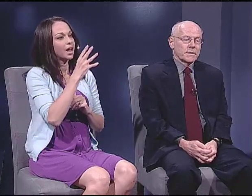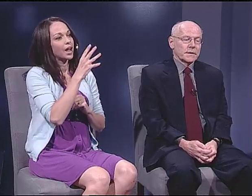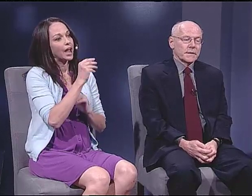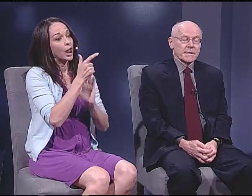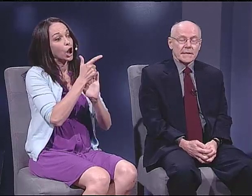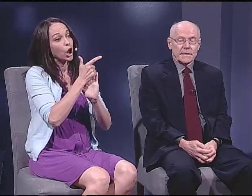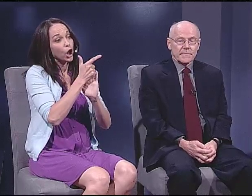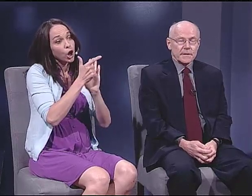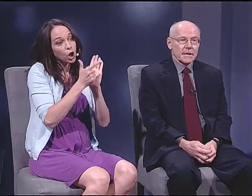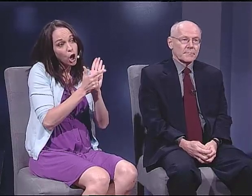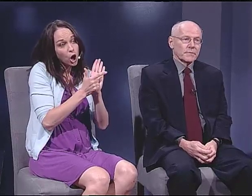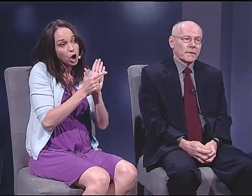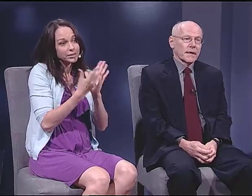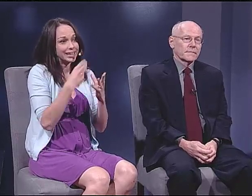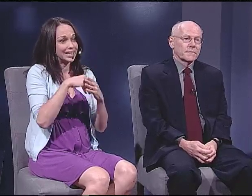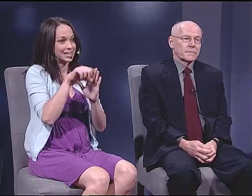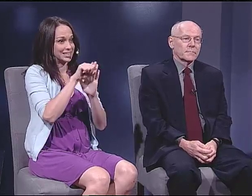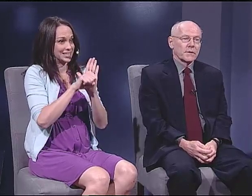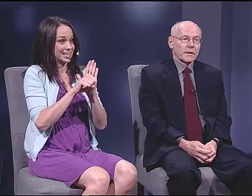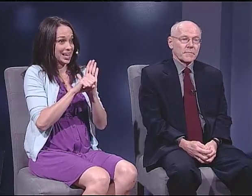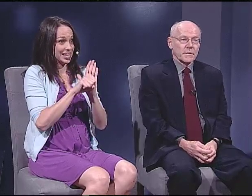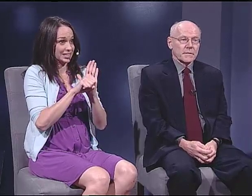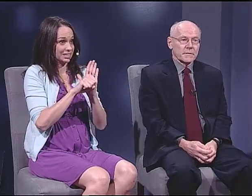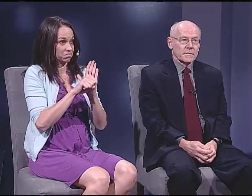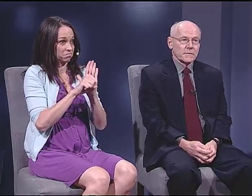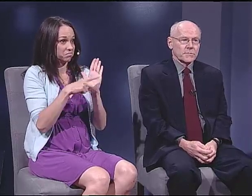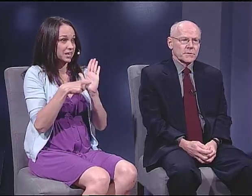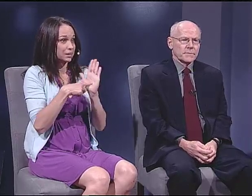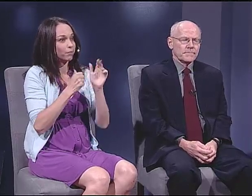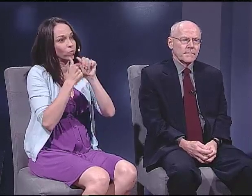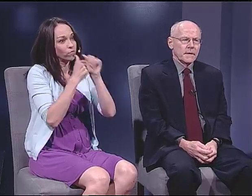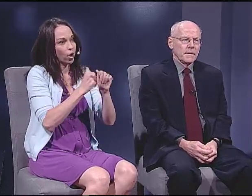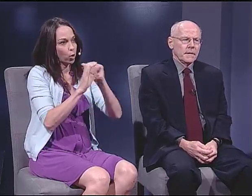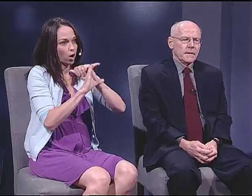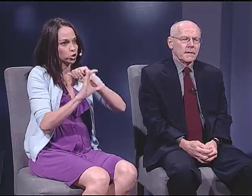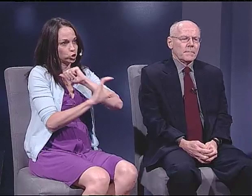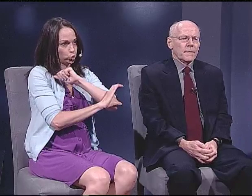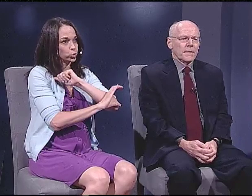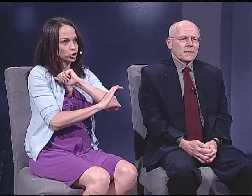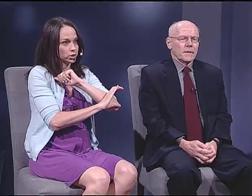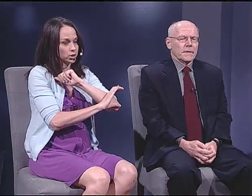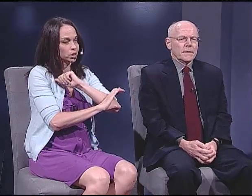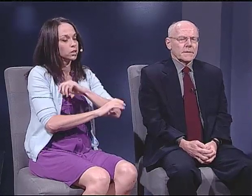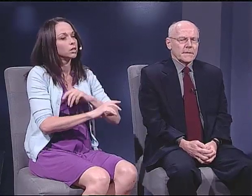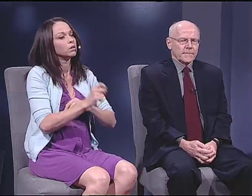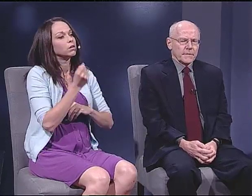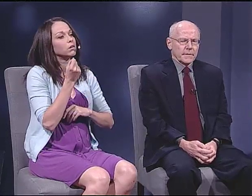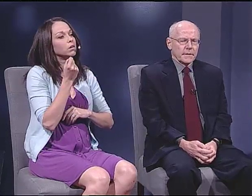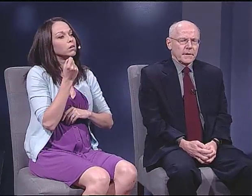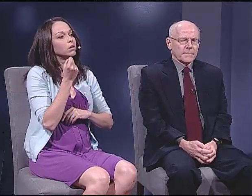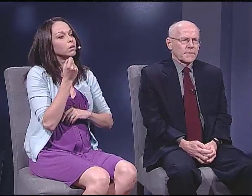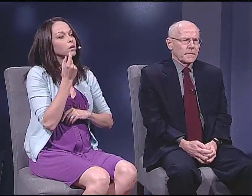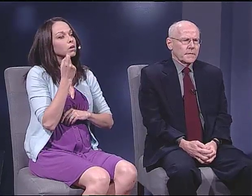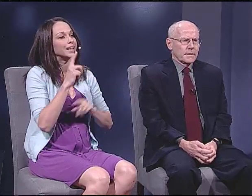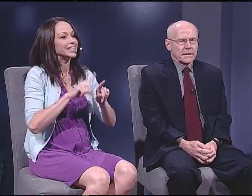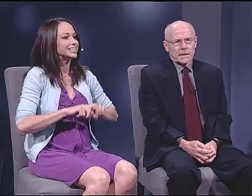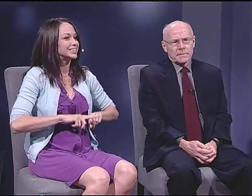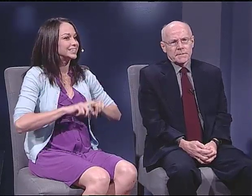in a State for example, have to comply with the constitution. But there is a different line of thought that claims